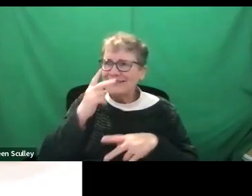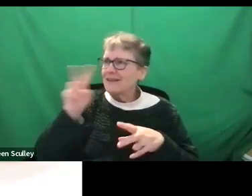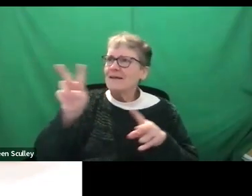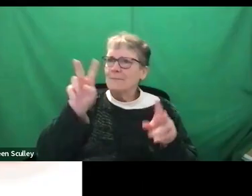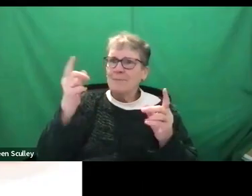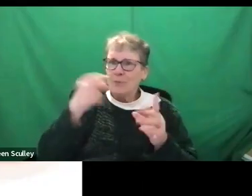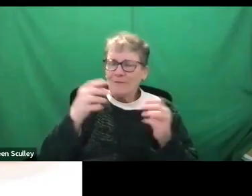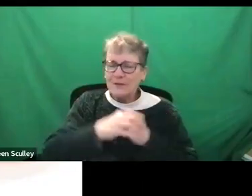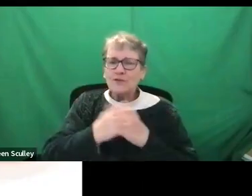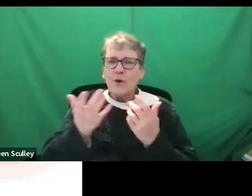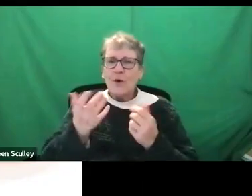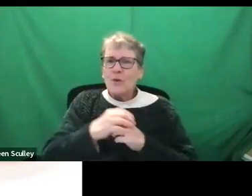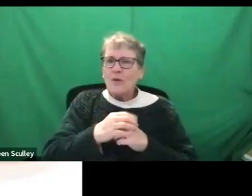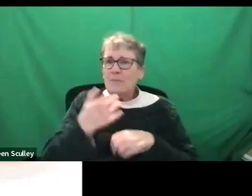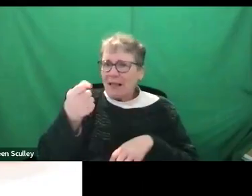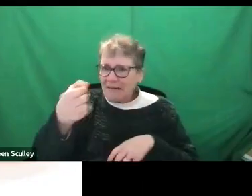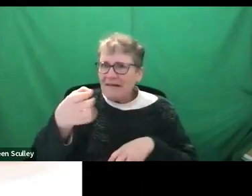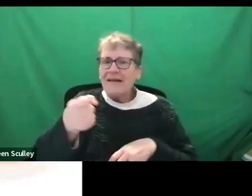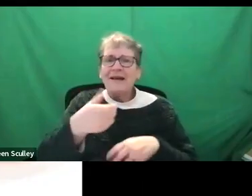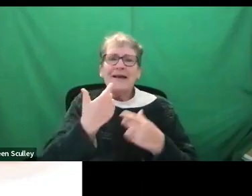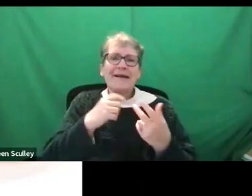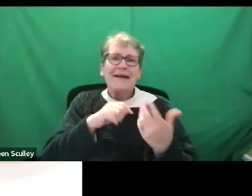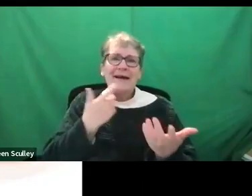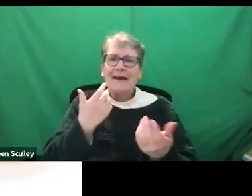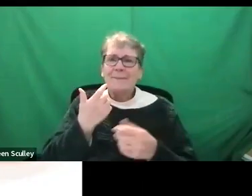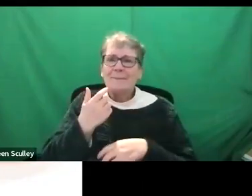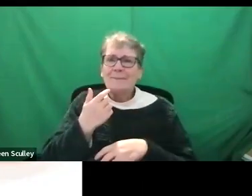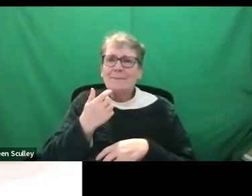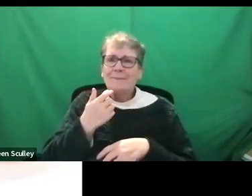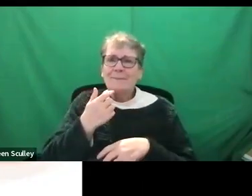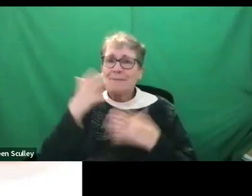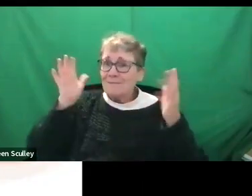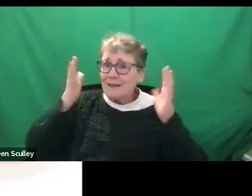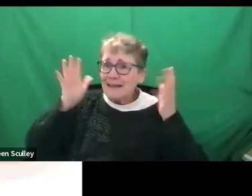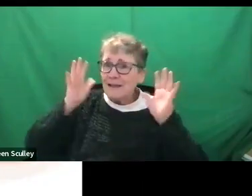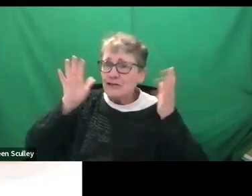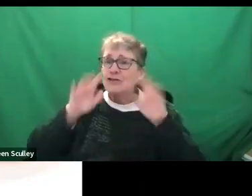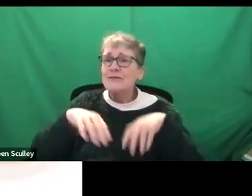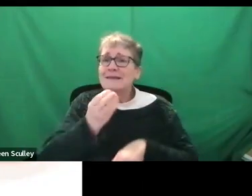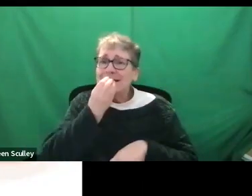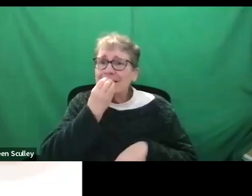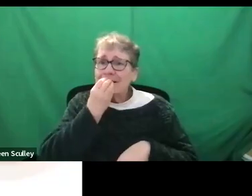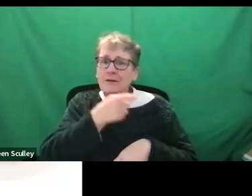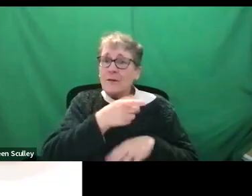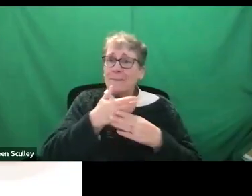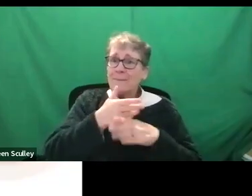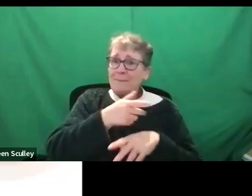Any time that you move your hands, that is stimulation, language stimulation for the baby.